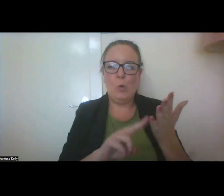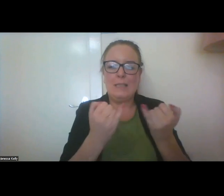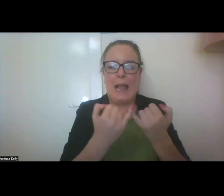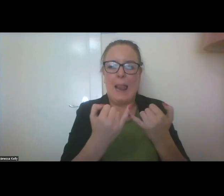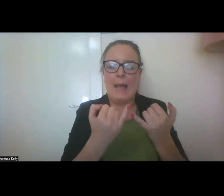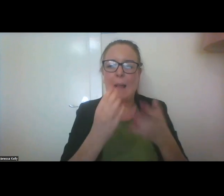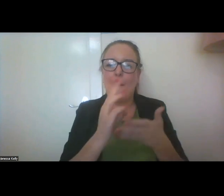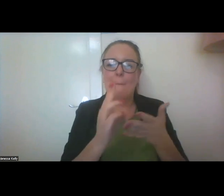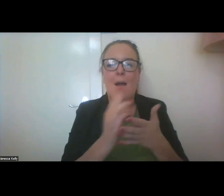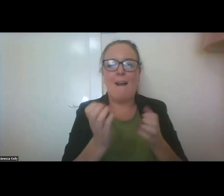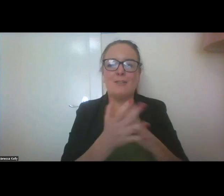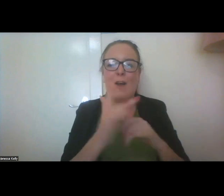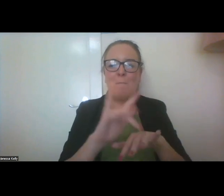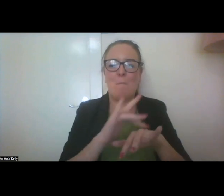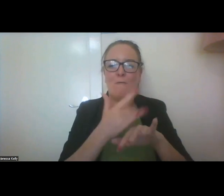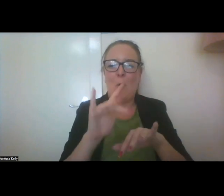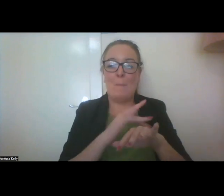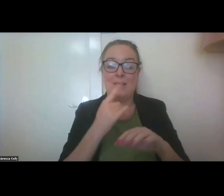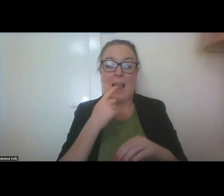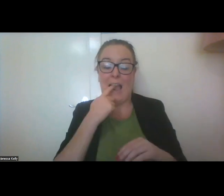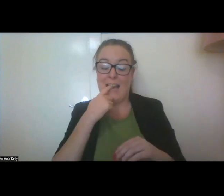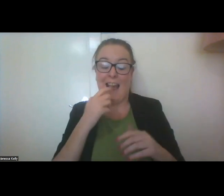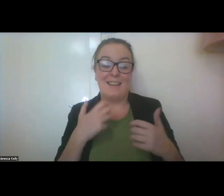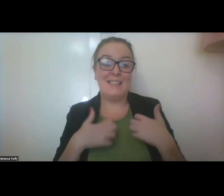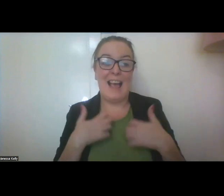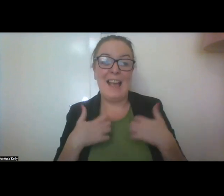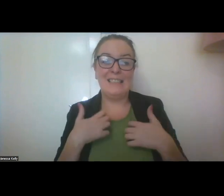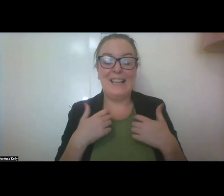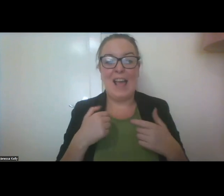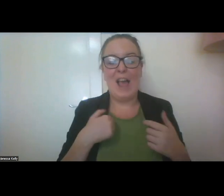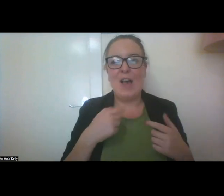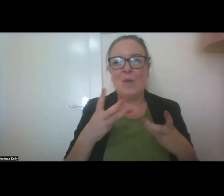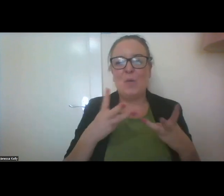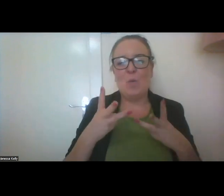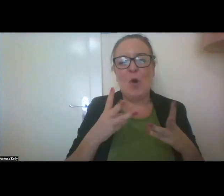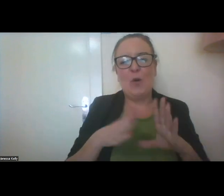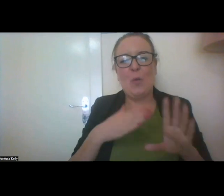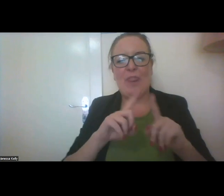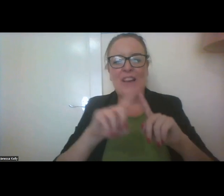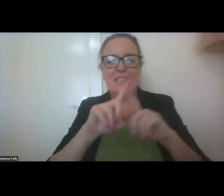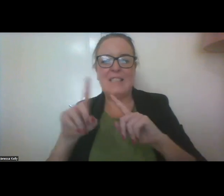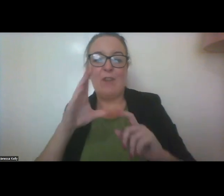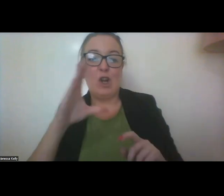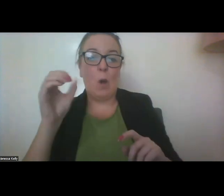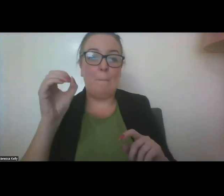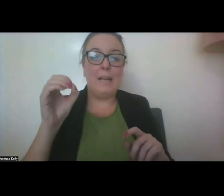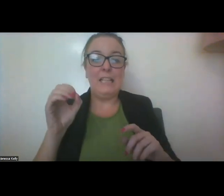Just as, very excitingly, I've been working with companies where we're integrating the BSL into the performance